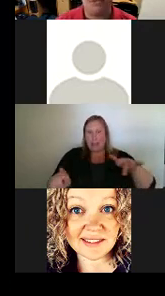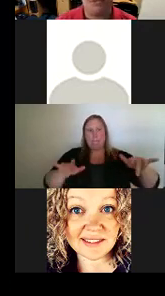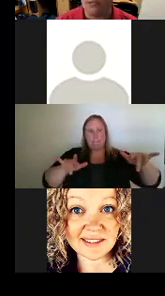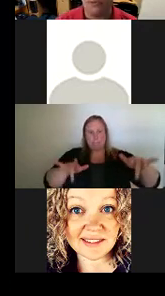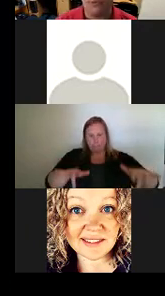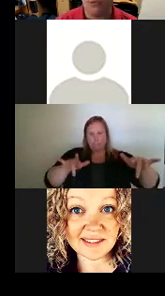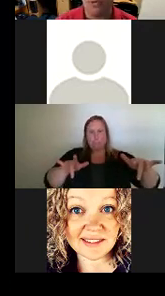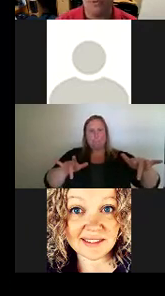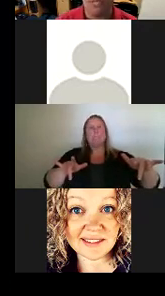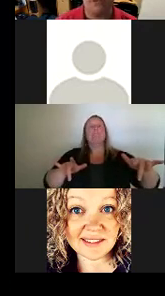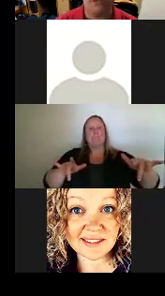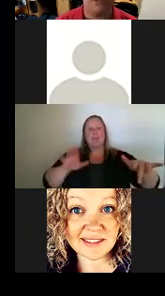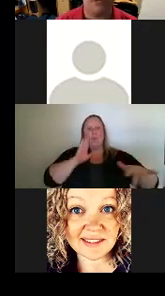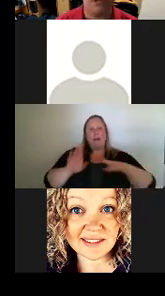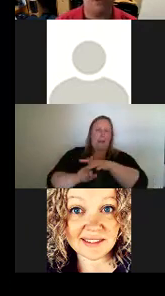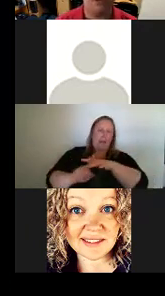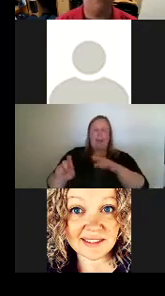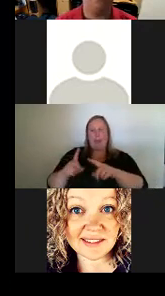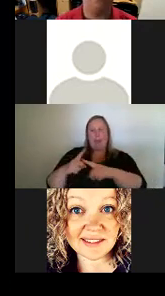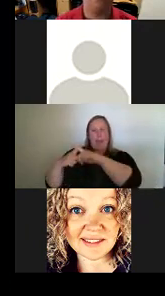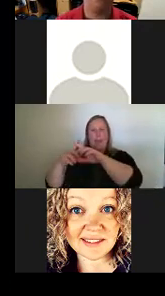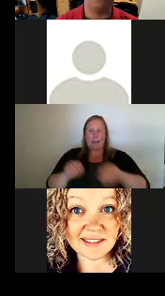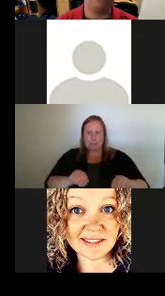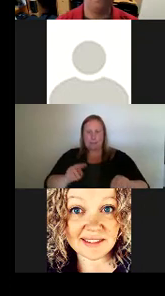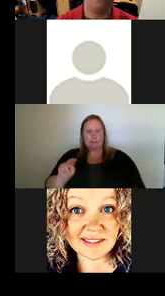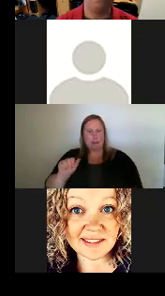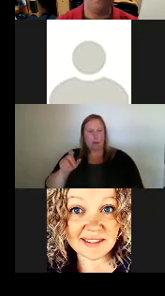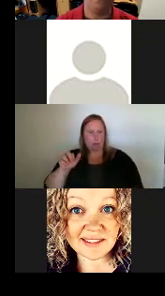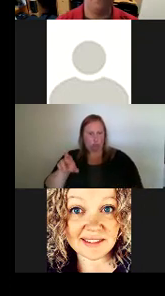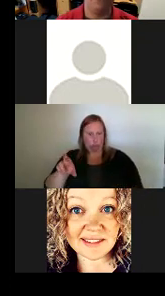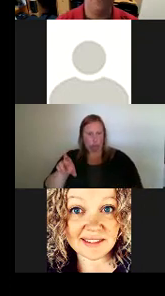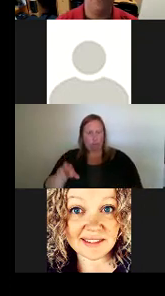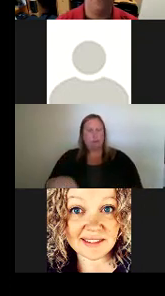HOWEVER, YOU COULD STILL DO CONTROL WINDOWS TO TURN ON OR OFF.